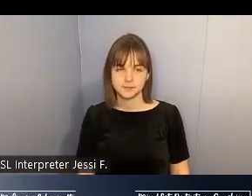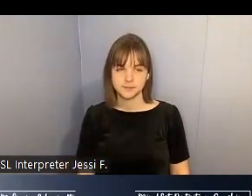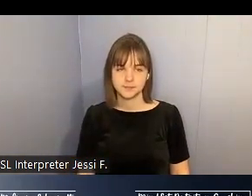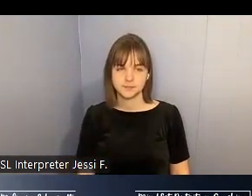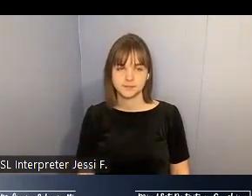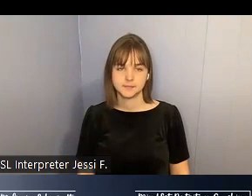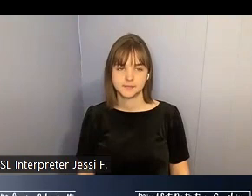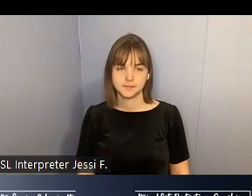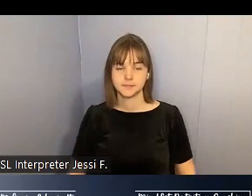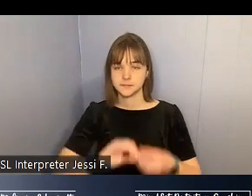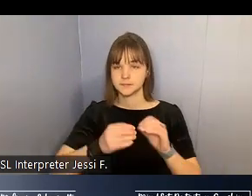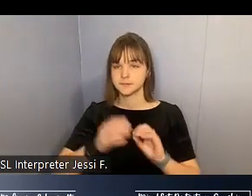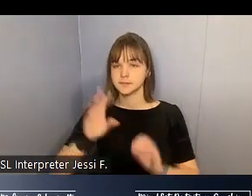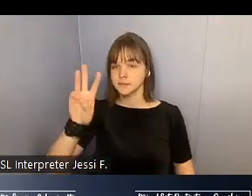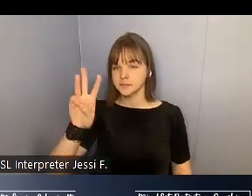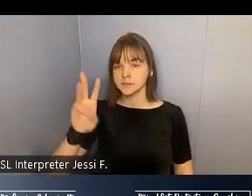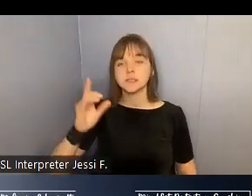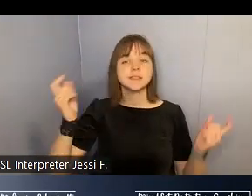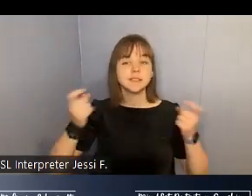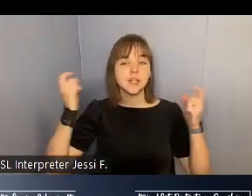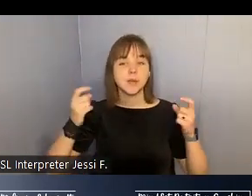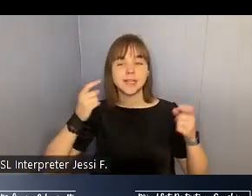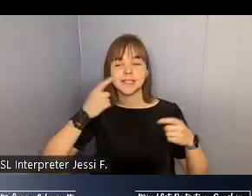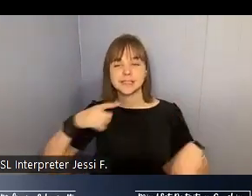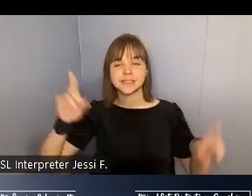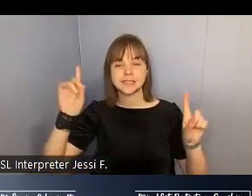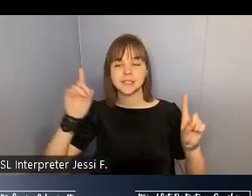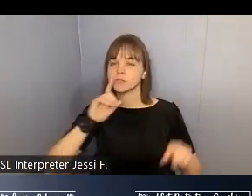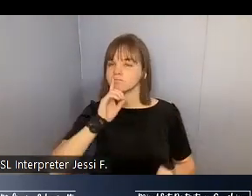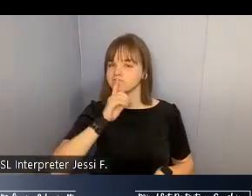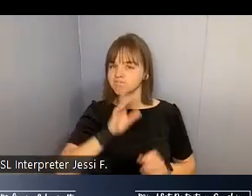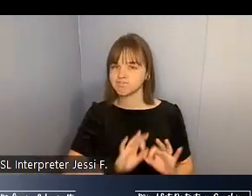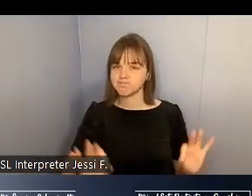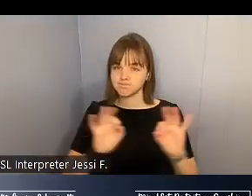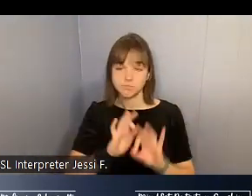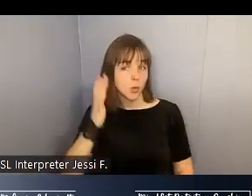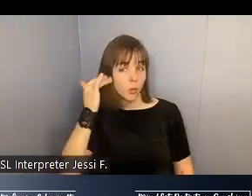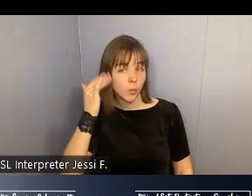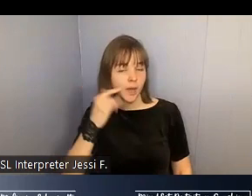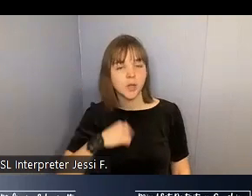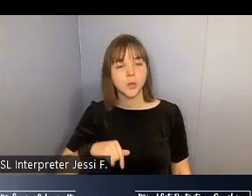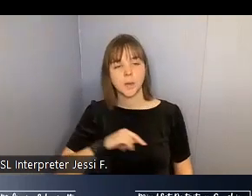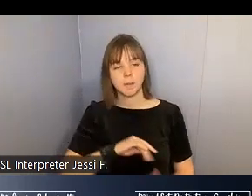Number 6 is celebrating success. And this is really important because we get so wrapped up in the goal and progress